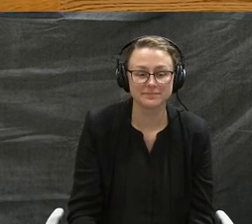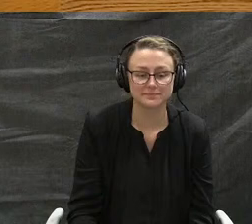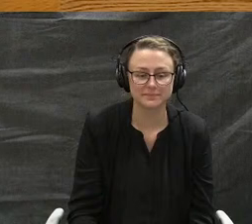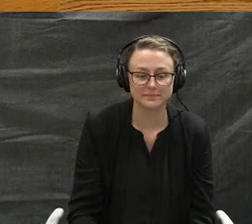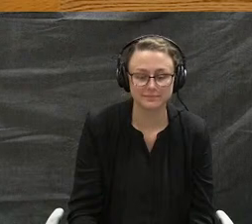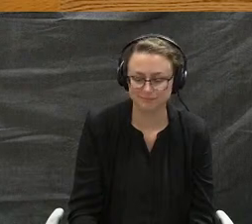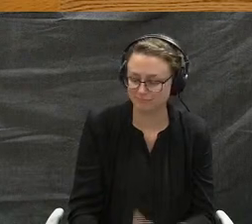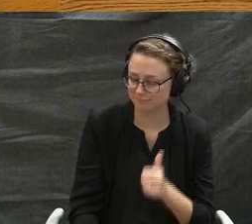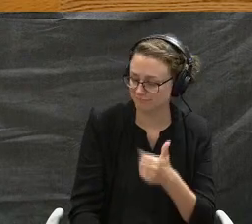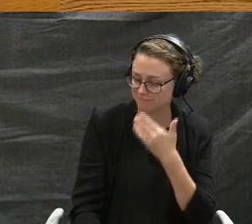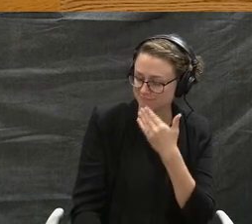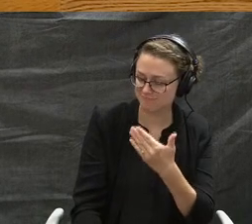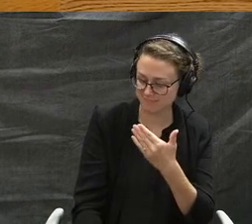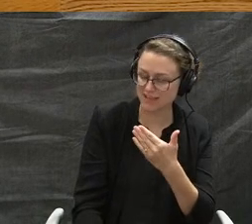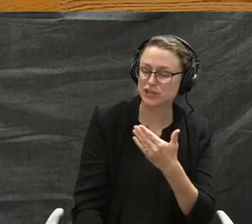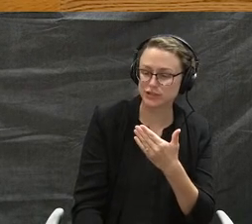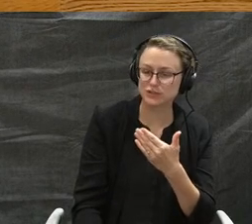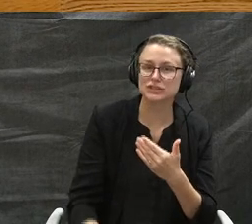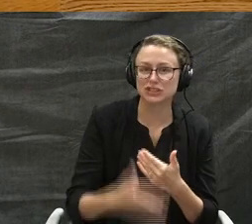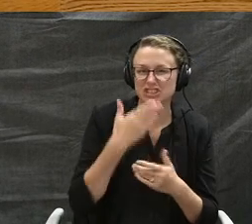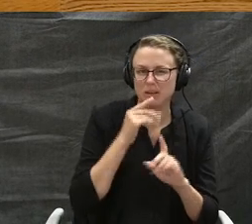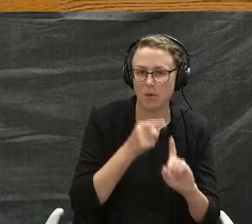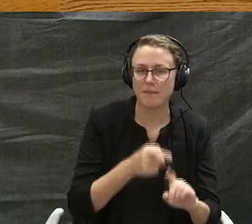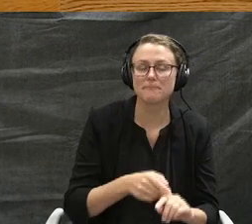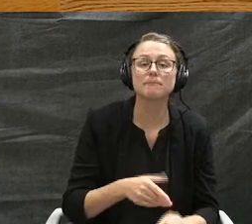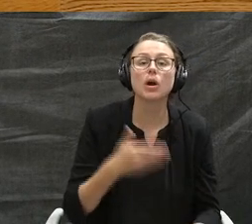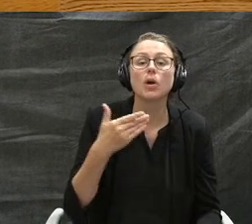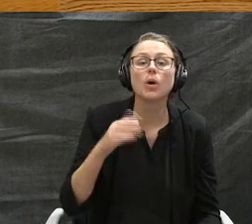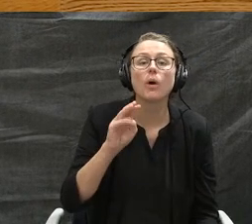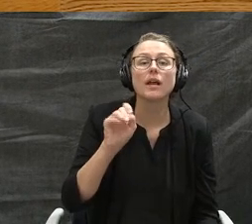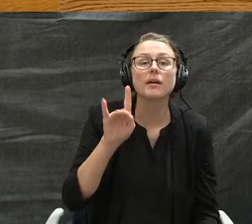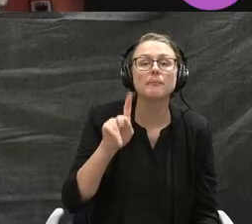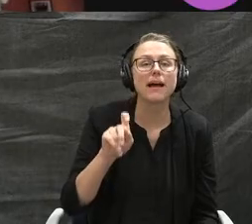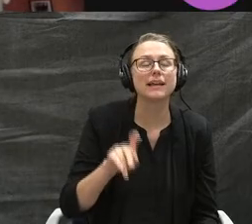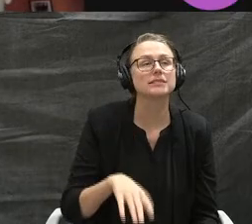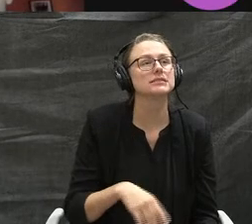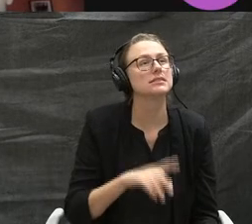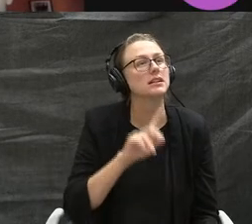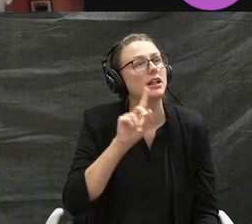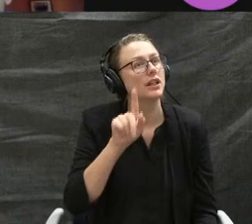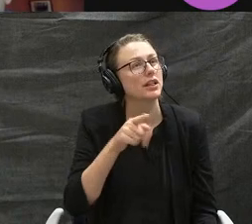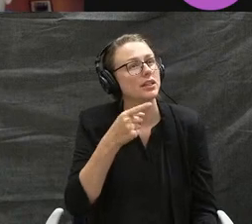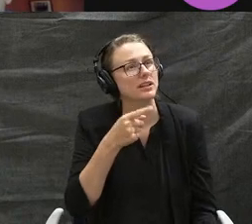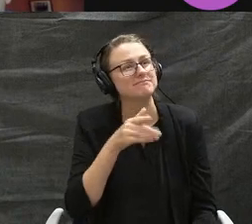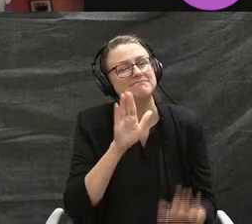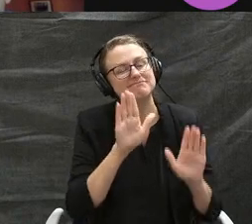Thank you, that's a great point. Go ahead, Mike. And the only thing too. Yeah, that was